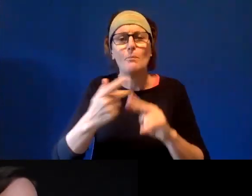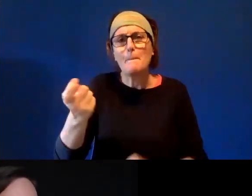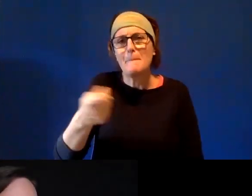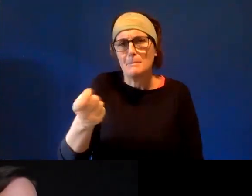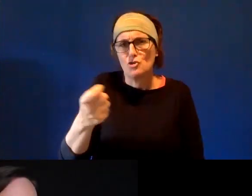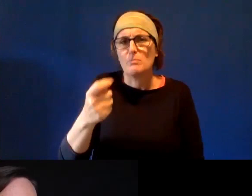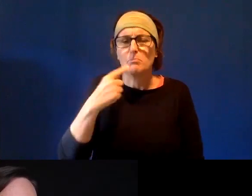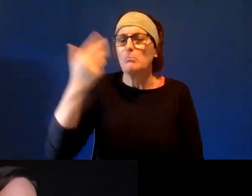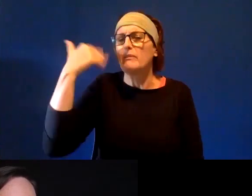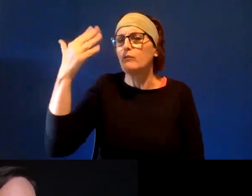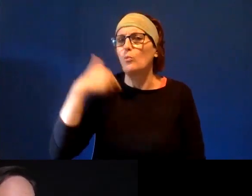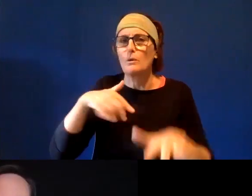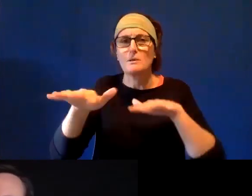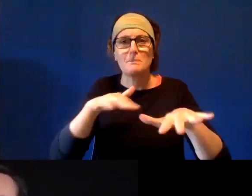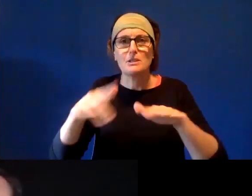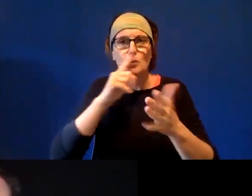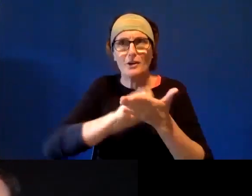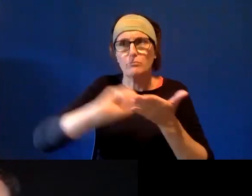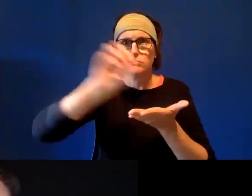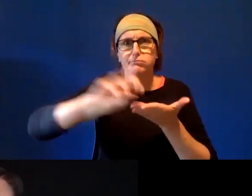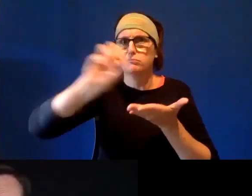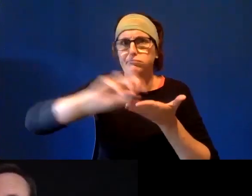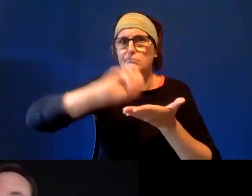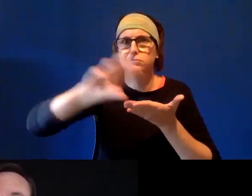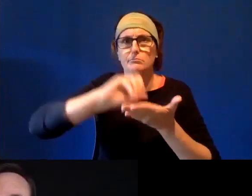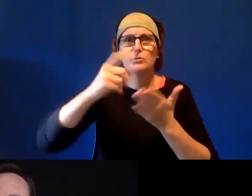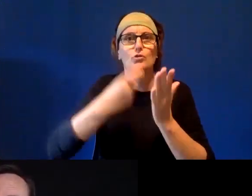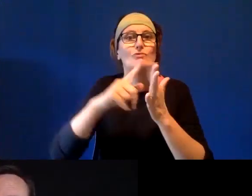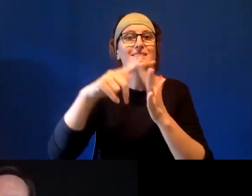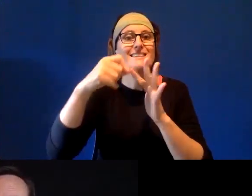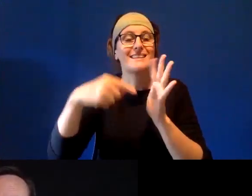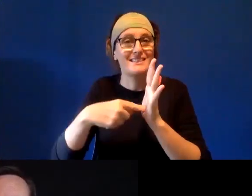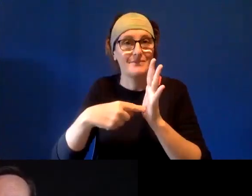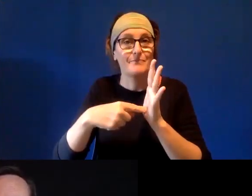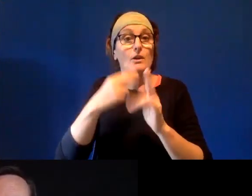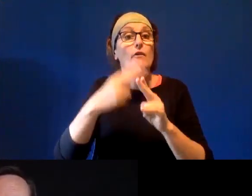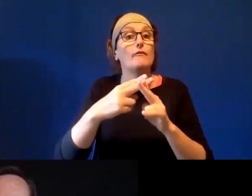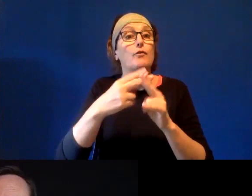could upload as many as I needed. You can code them as well. You can